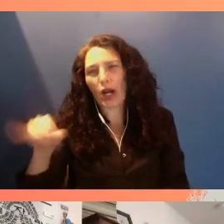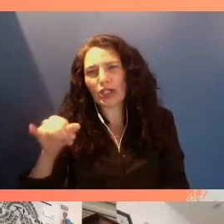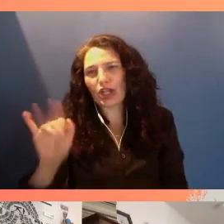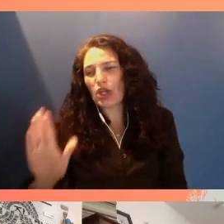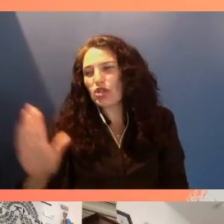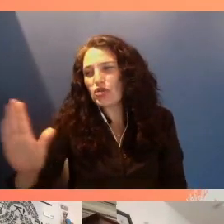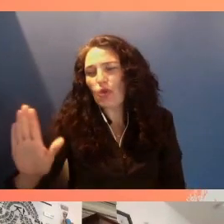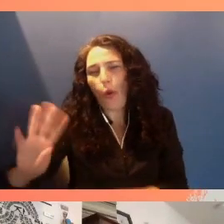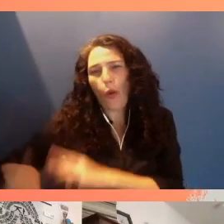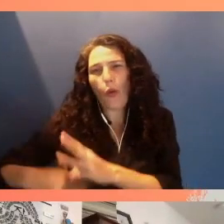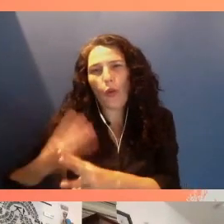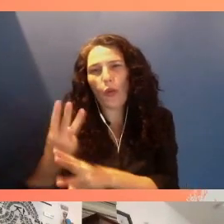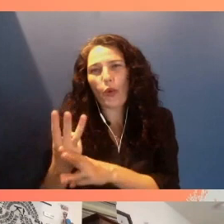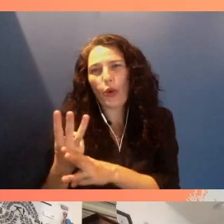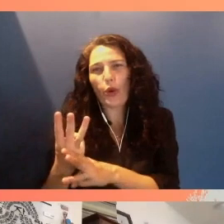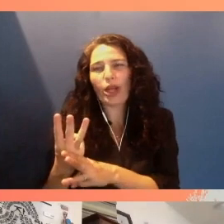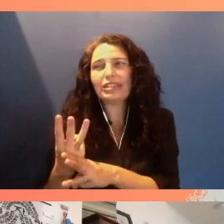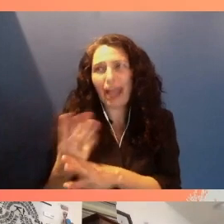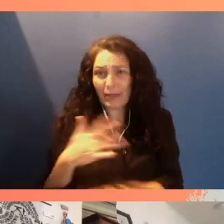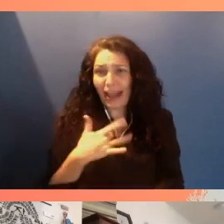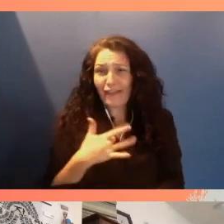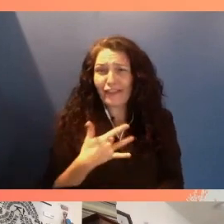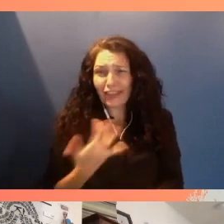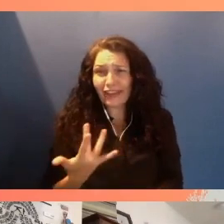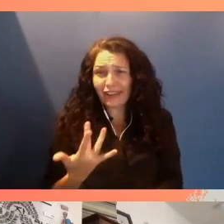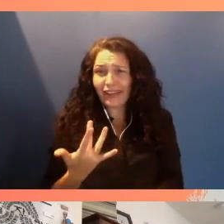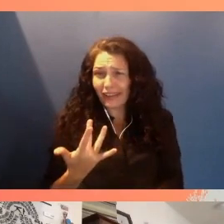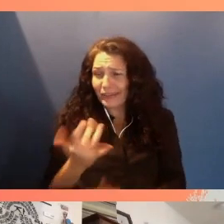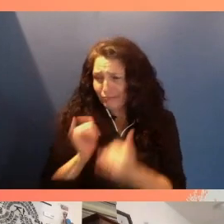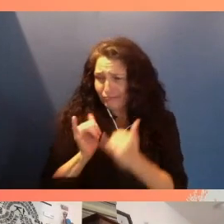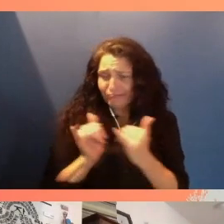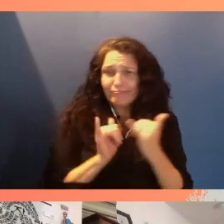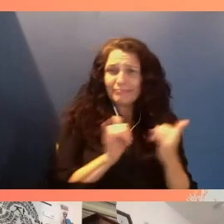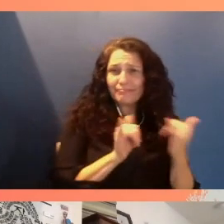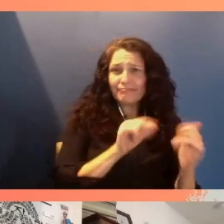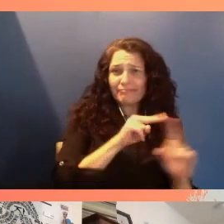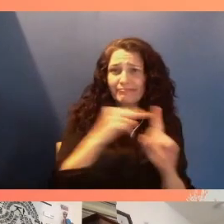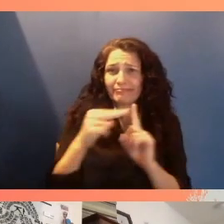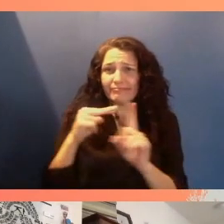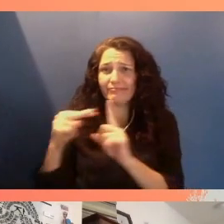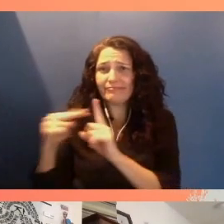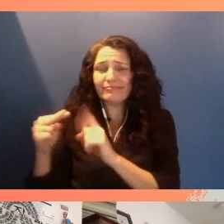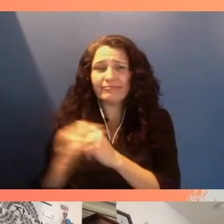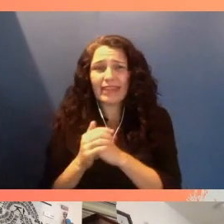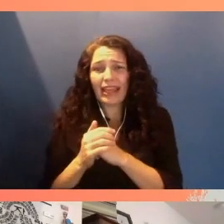about where we all are sitting and the ways in which, even the very fact that you're telling stories